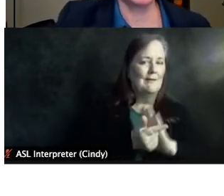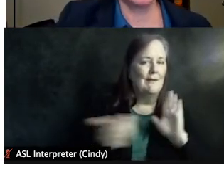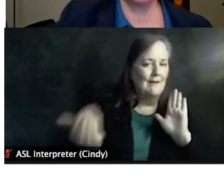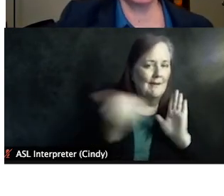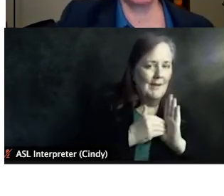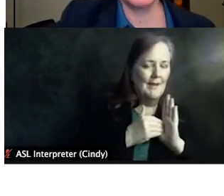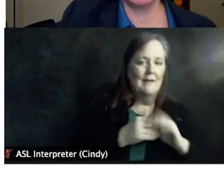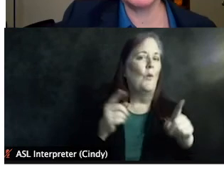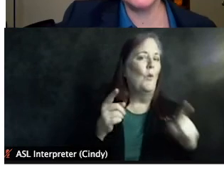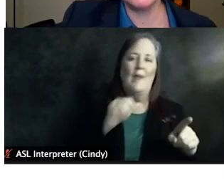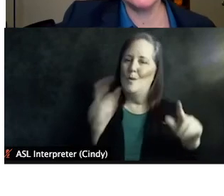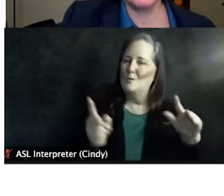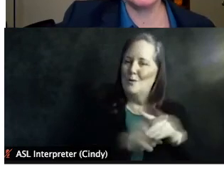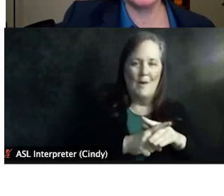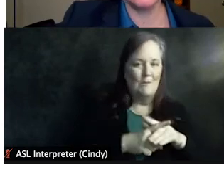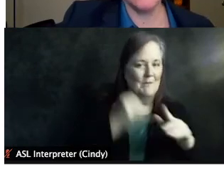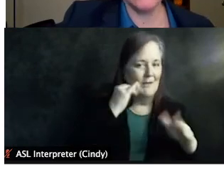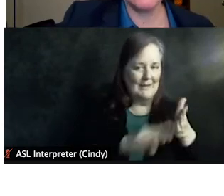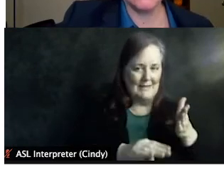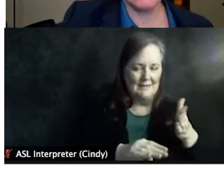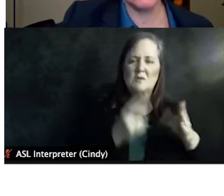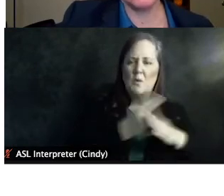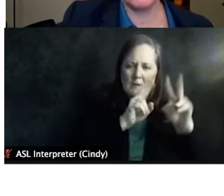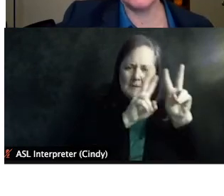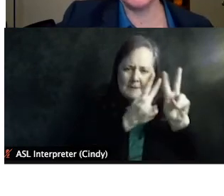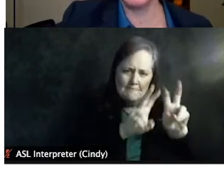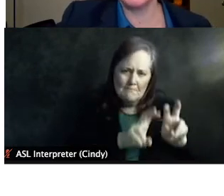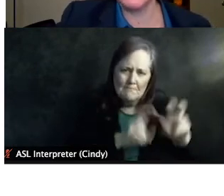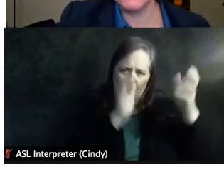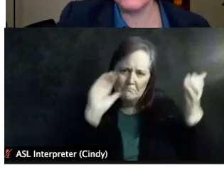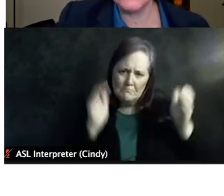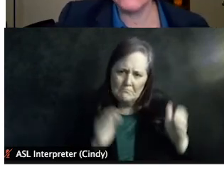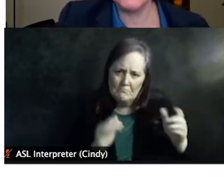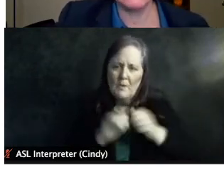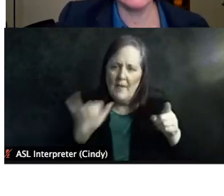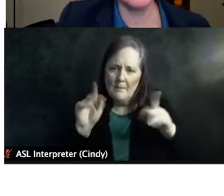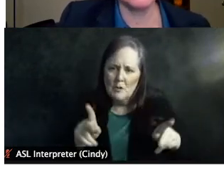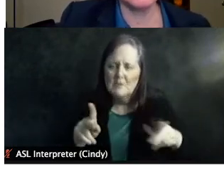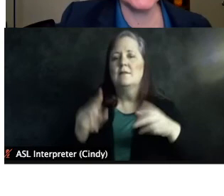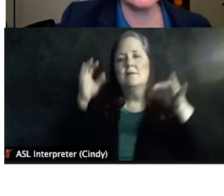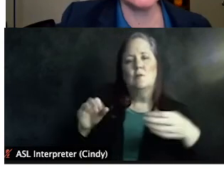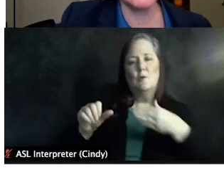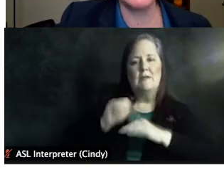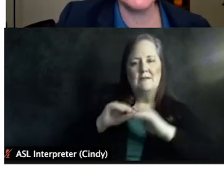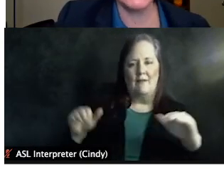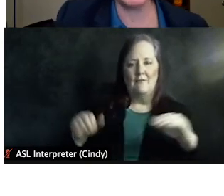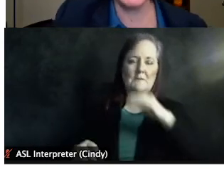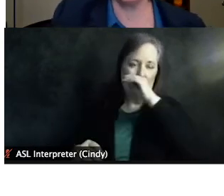So the California Democratic Party is in support. They are the majority in the legislature that passed it in the first place, doing away with cash bail.